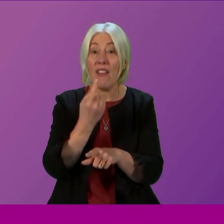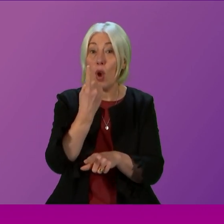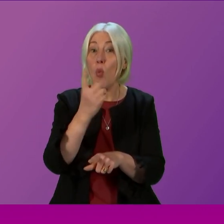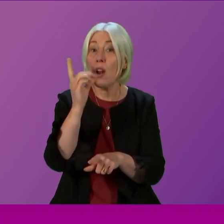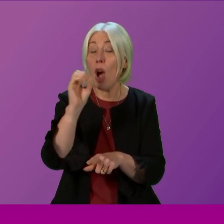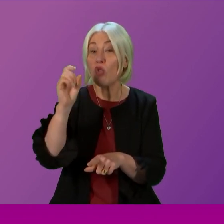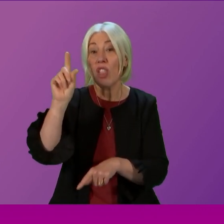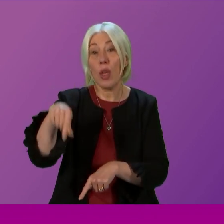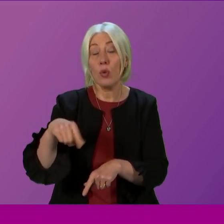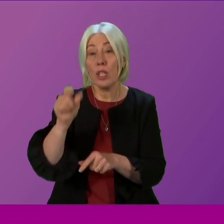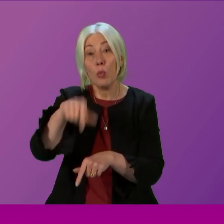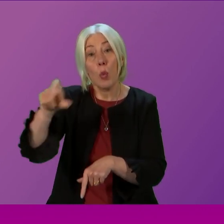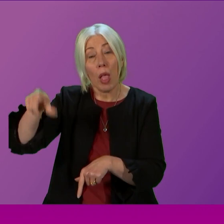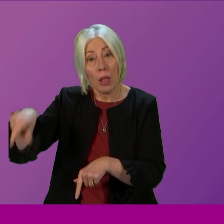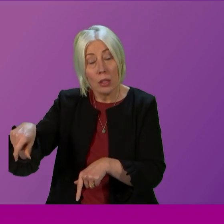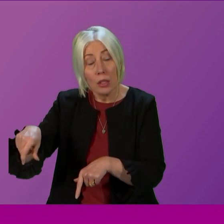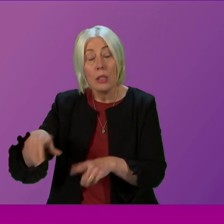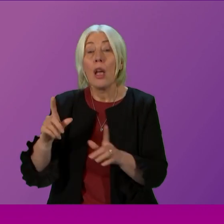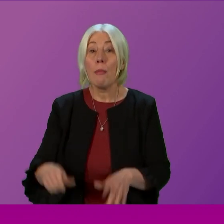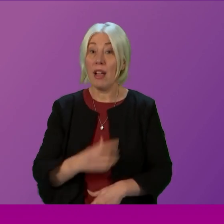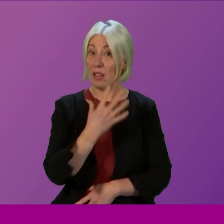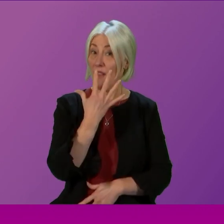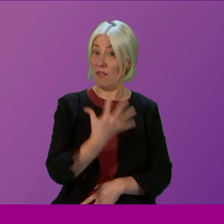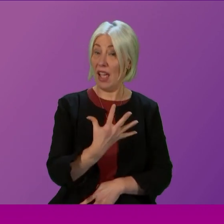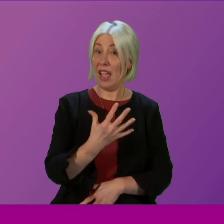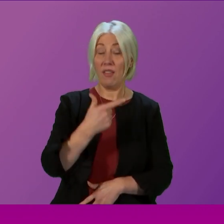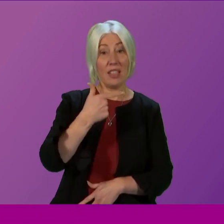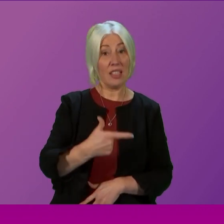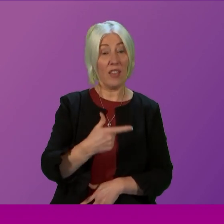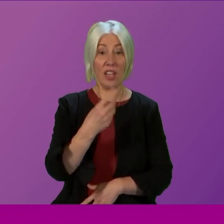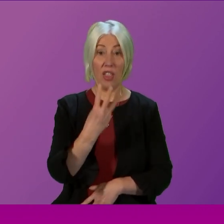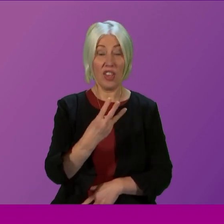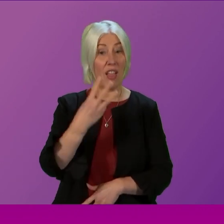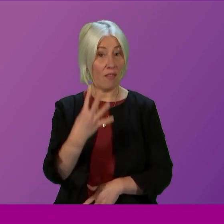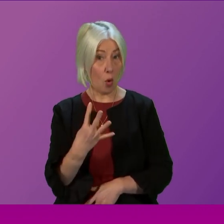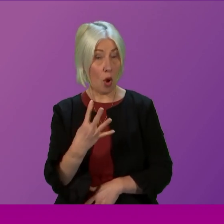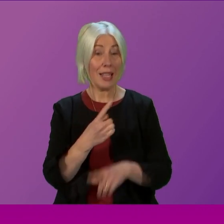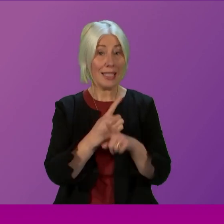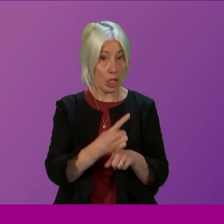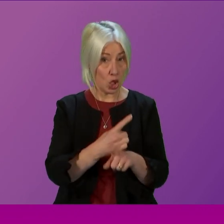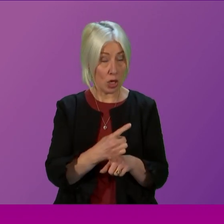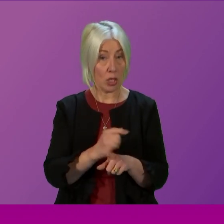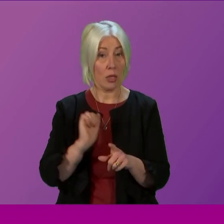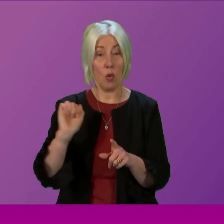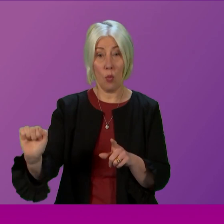pupils. That compares with just 5,734 where the Conservatives are in government